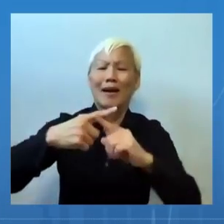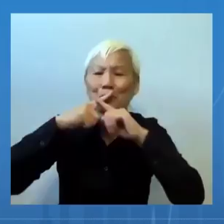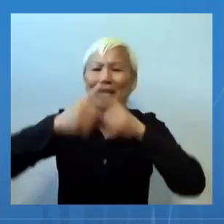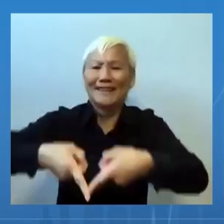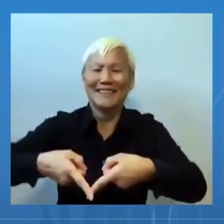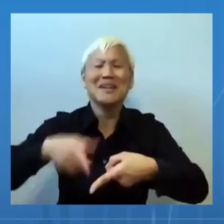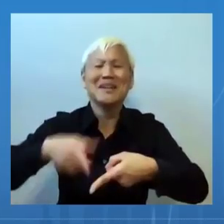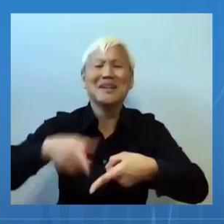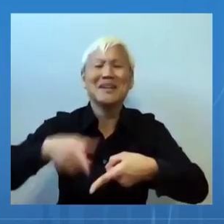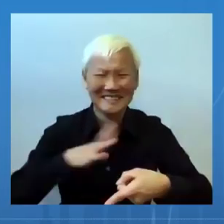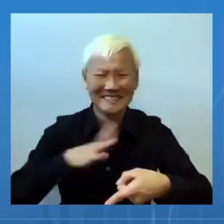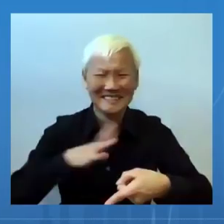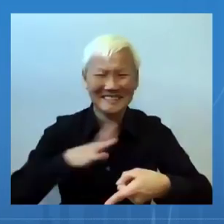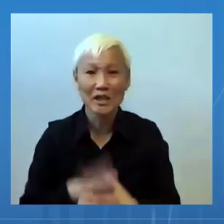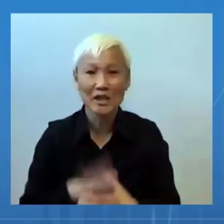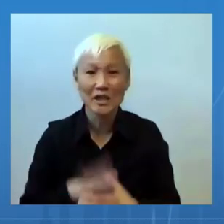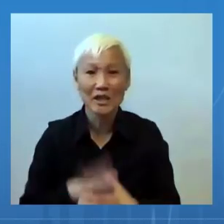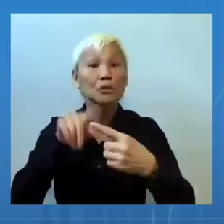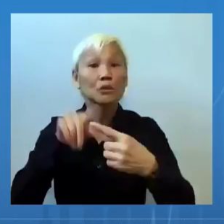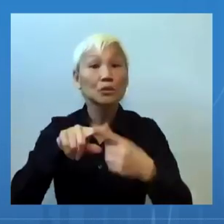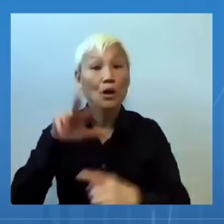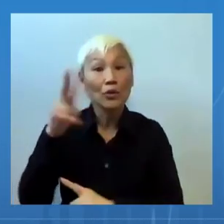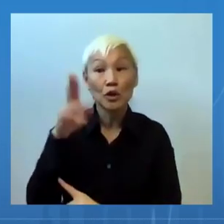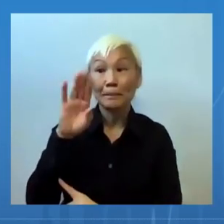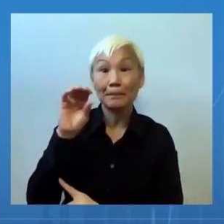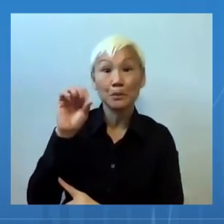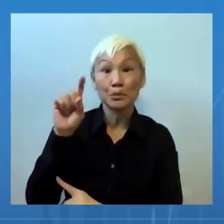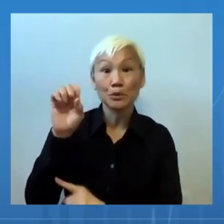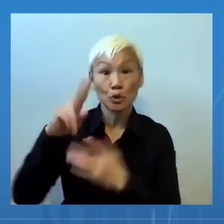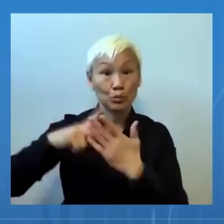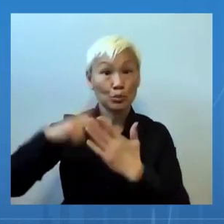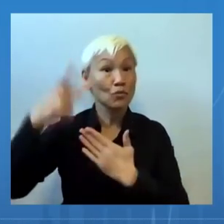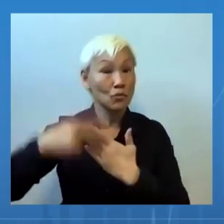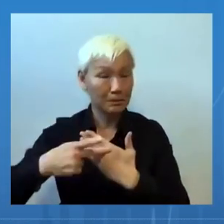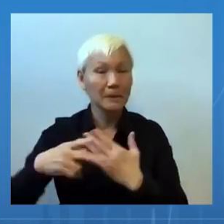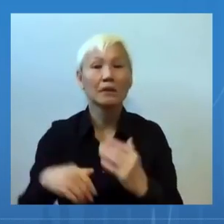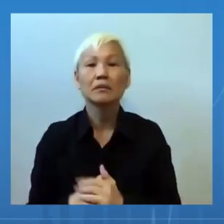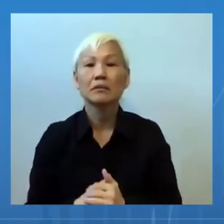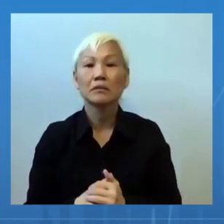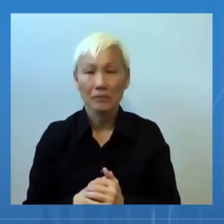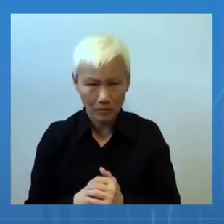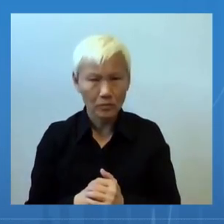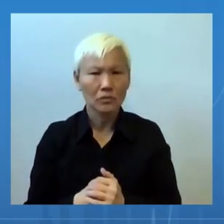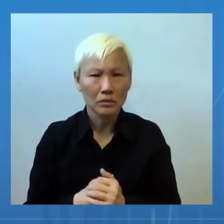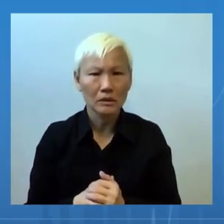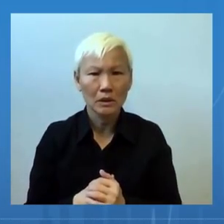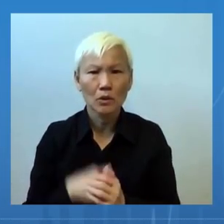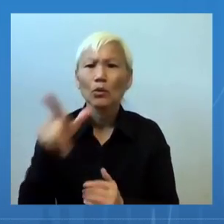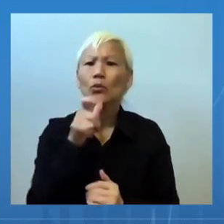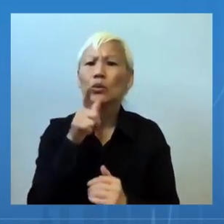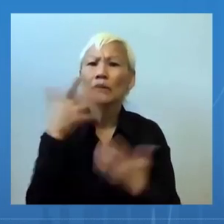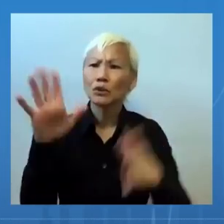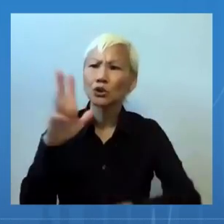It's my understanding that, right now, specifically for folks who have gotten Pfizer or Moderna, there's still a group of those people